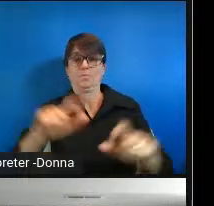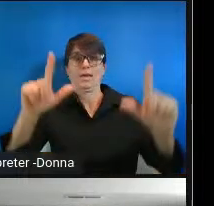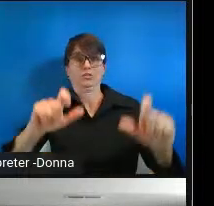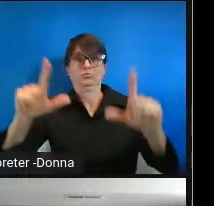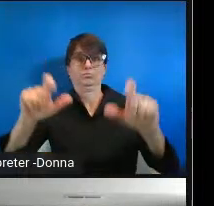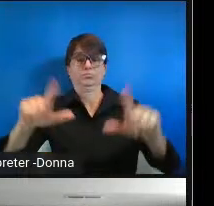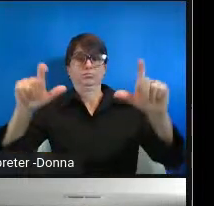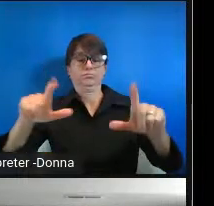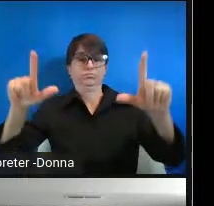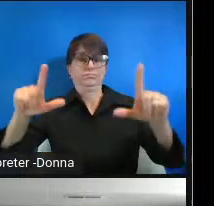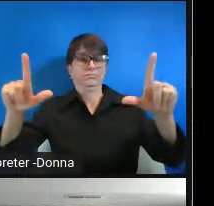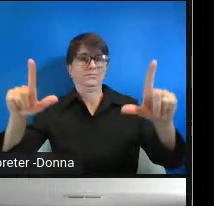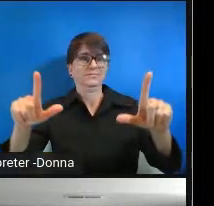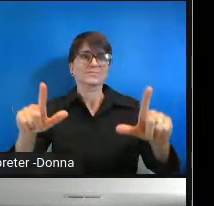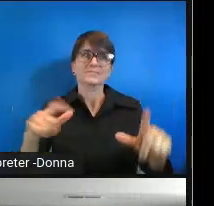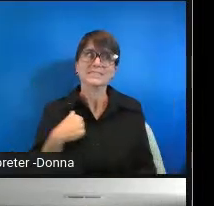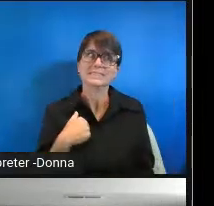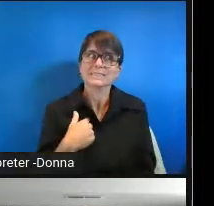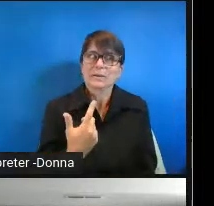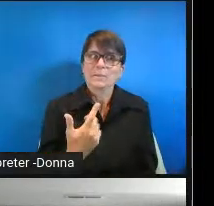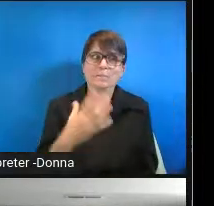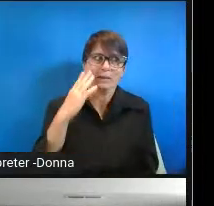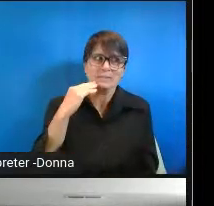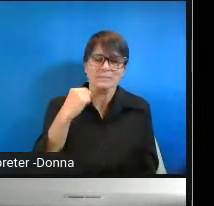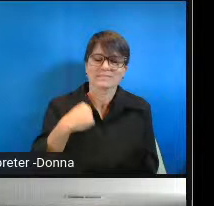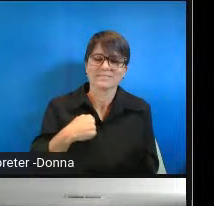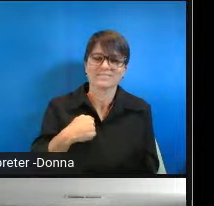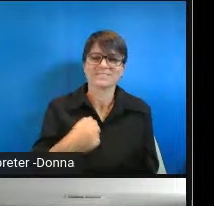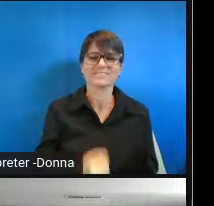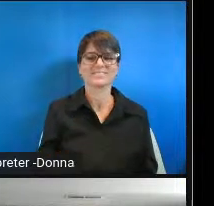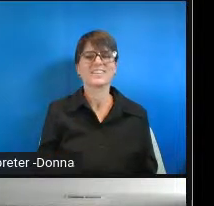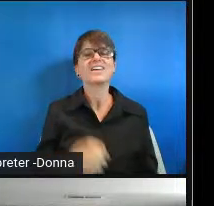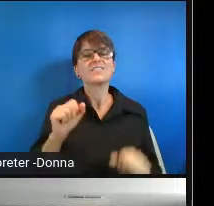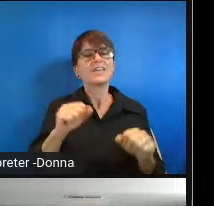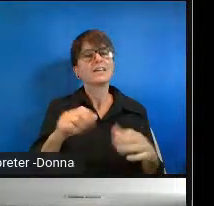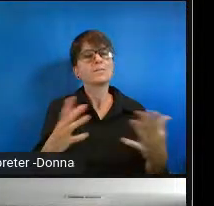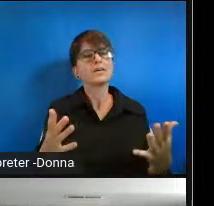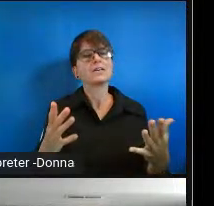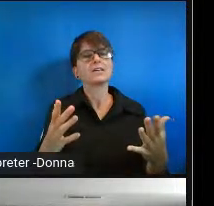are you sure you want to quit Safari because you have 782 tabs open which is often the case for me